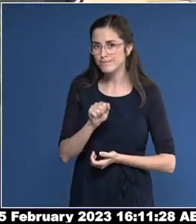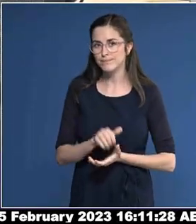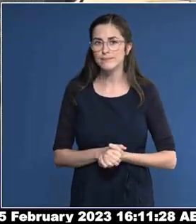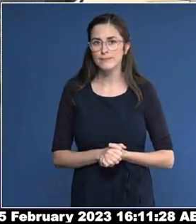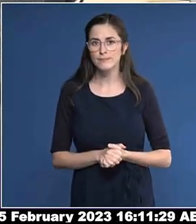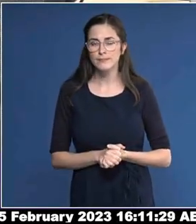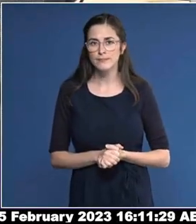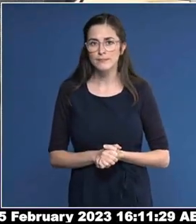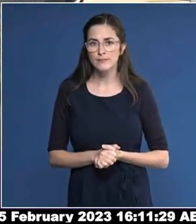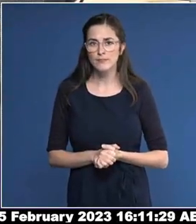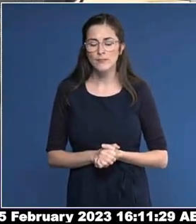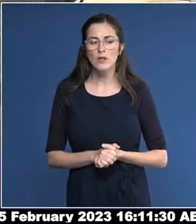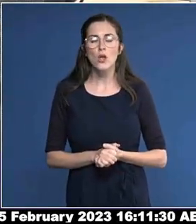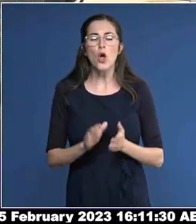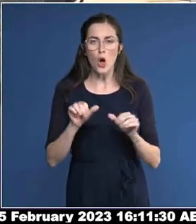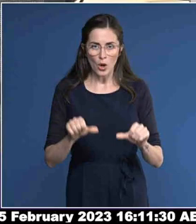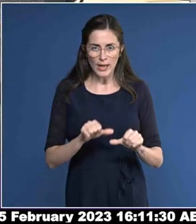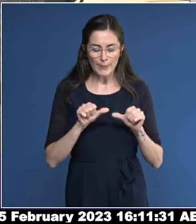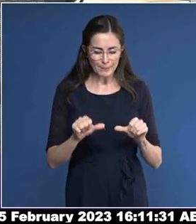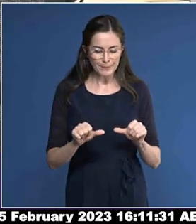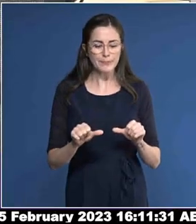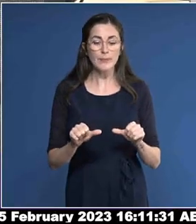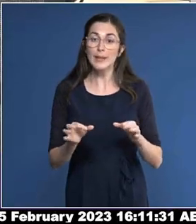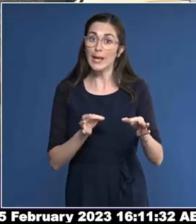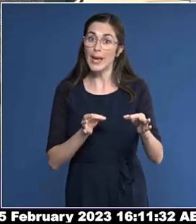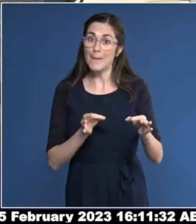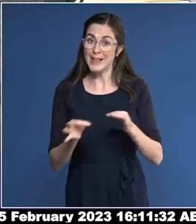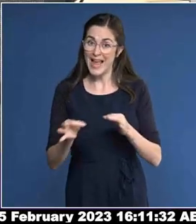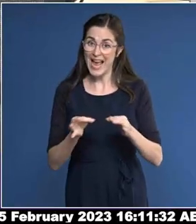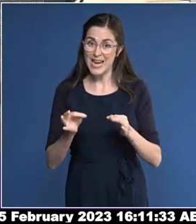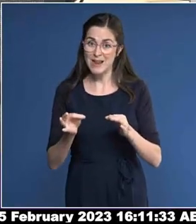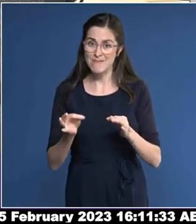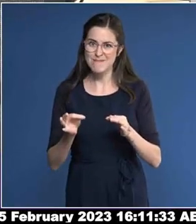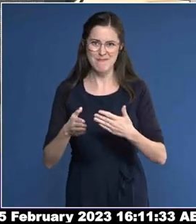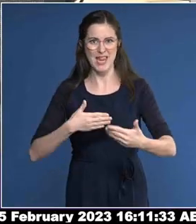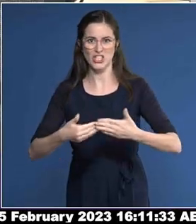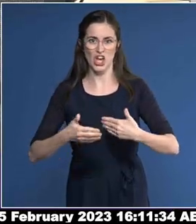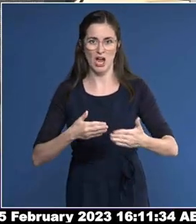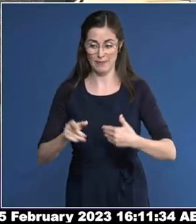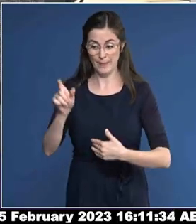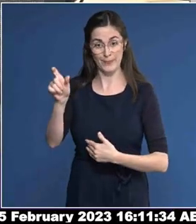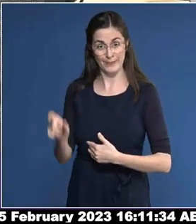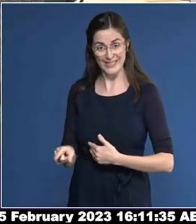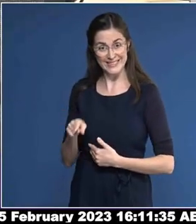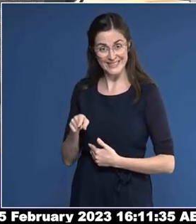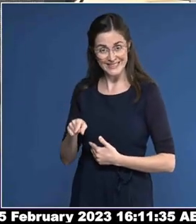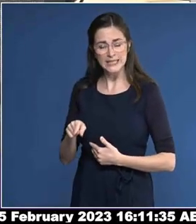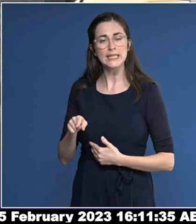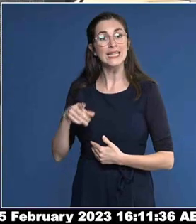And so then plan managers - picking up on Ms Leigh's evidence before, plan managers need to be registered NDIS providers?